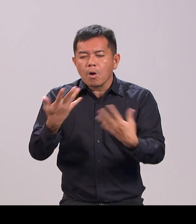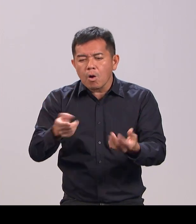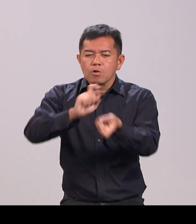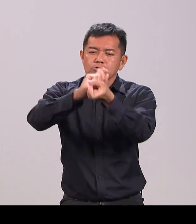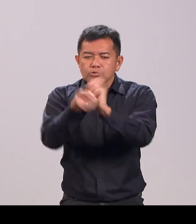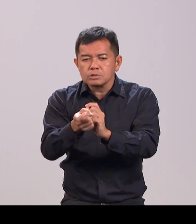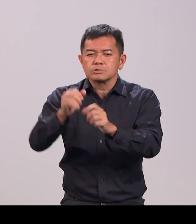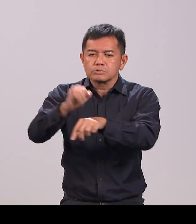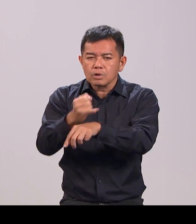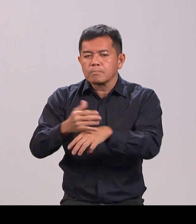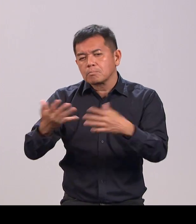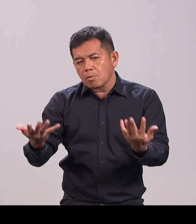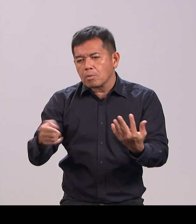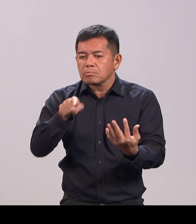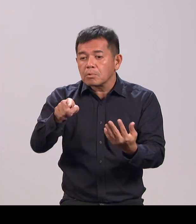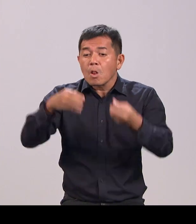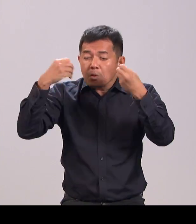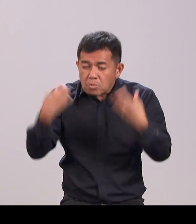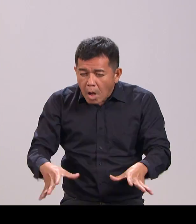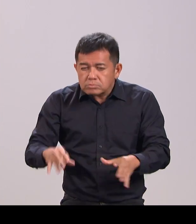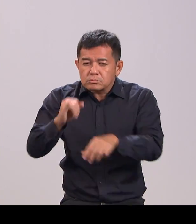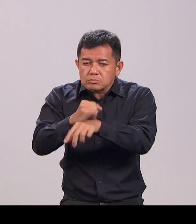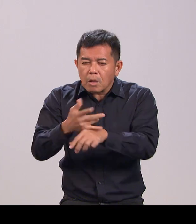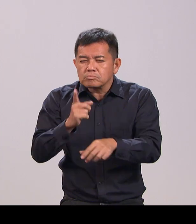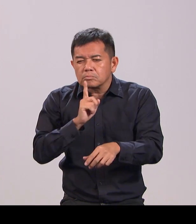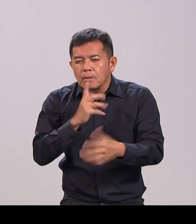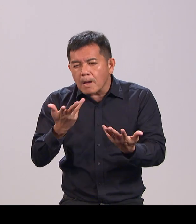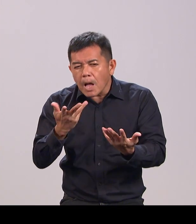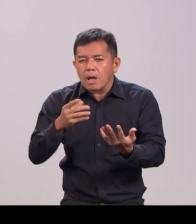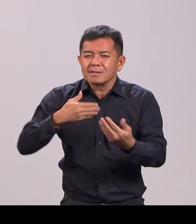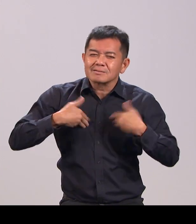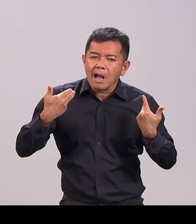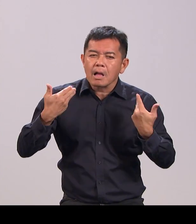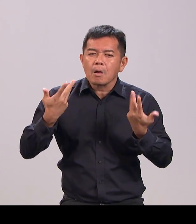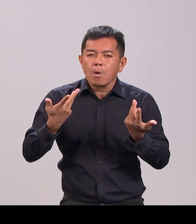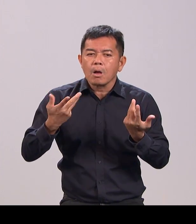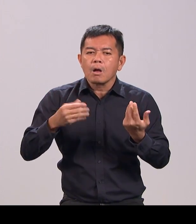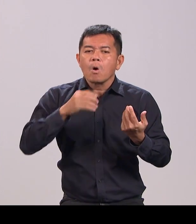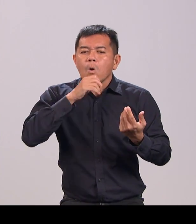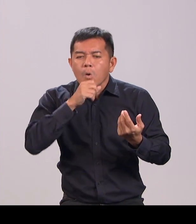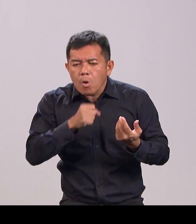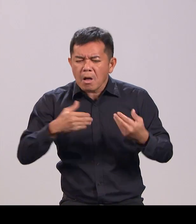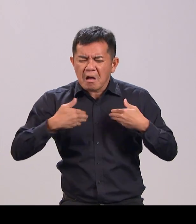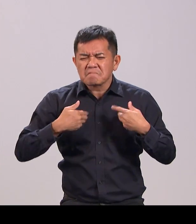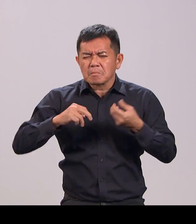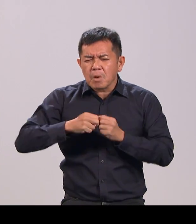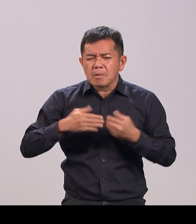Especially when you are young or when you are not so young and you have family to support. But there is help available.